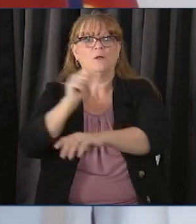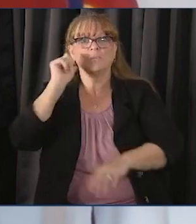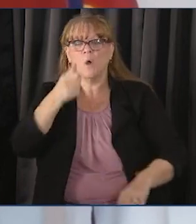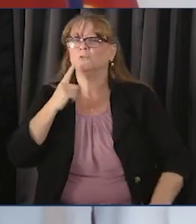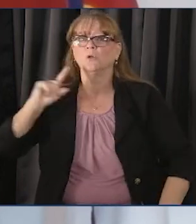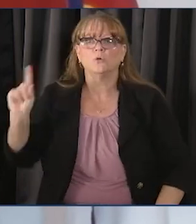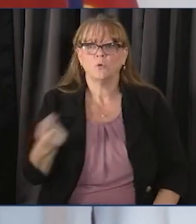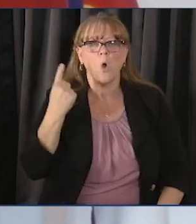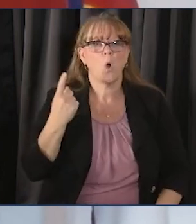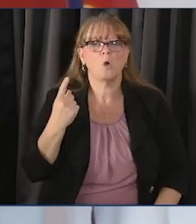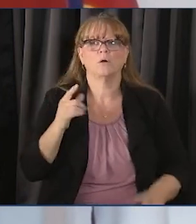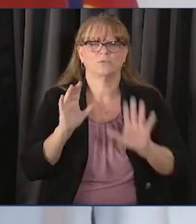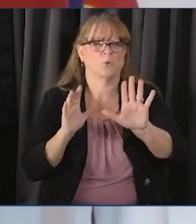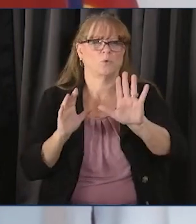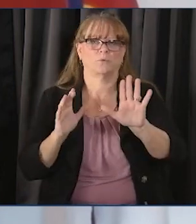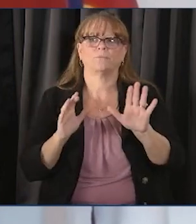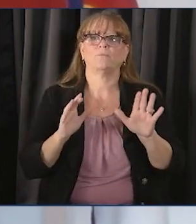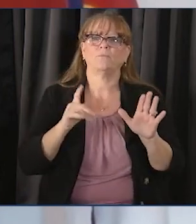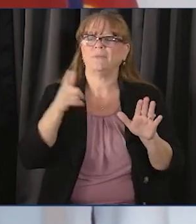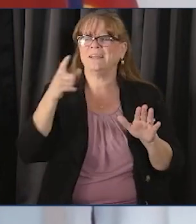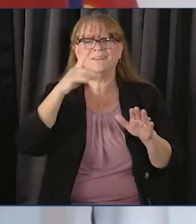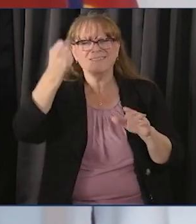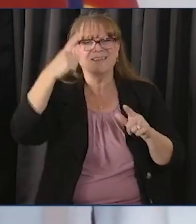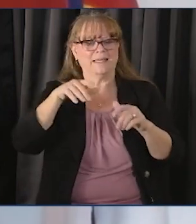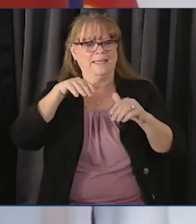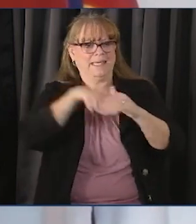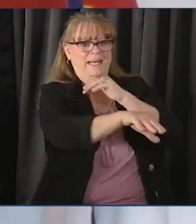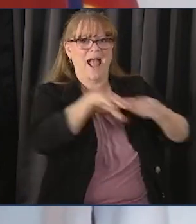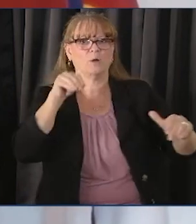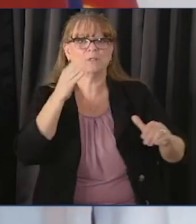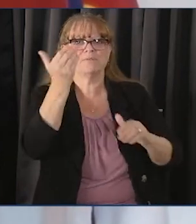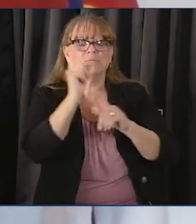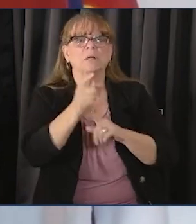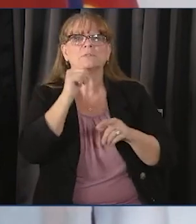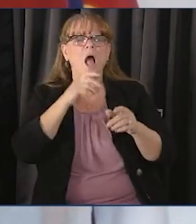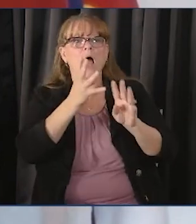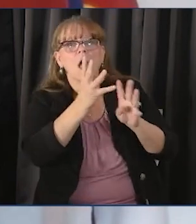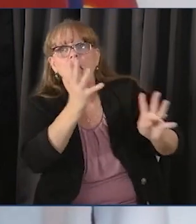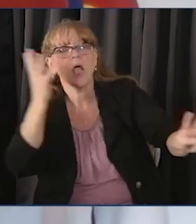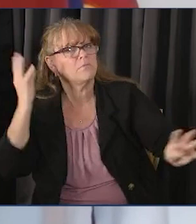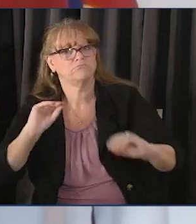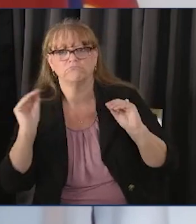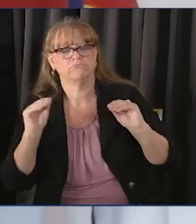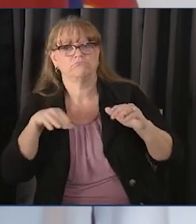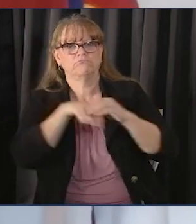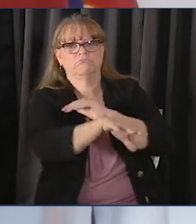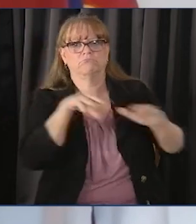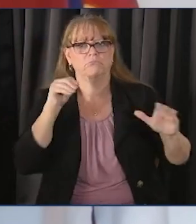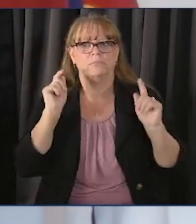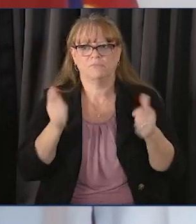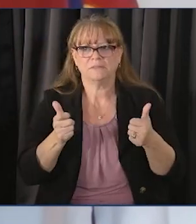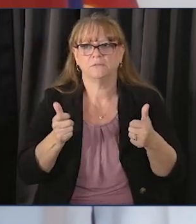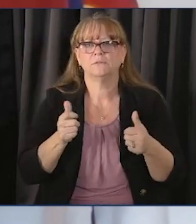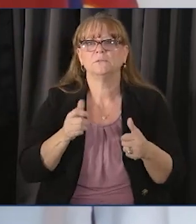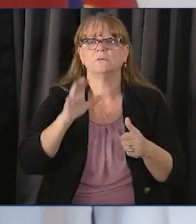Comment below and your experience has been overwhelmingly positive. The biggest frustration is I don't know when I'm going to get it. I don't have an appointment yet.